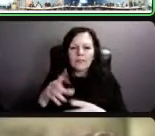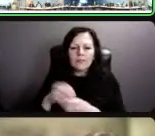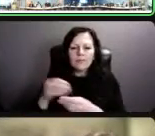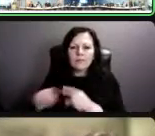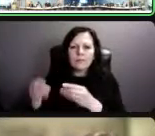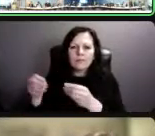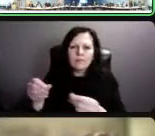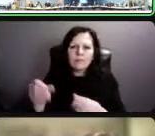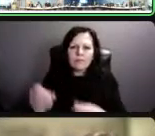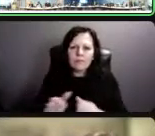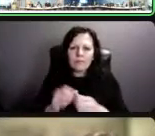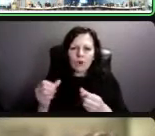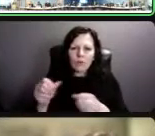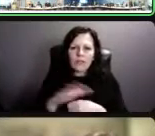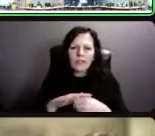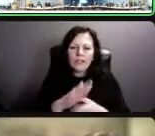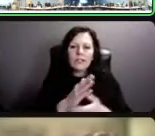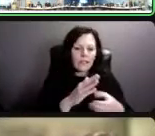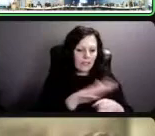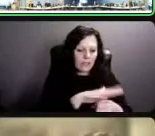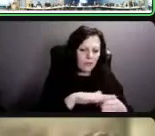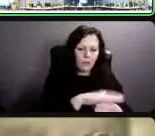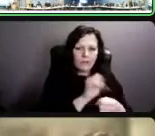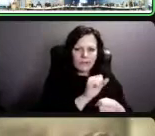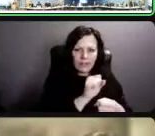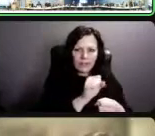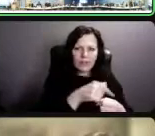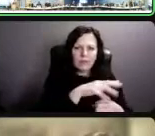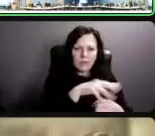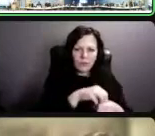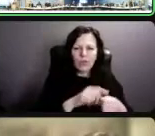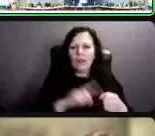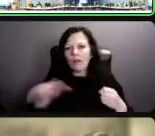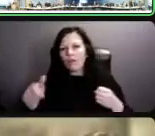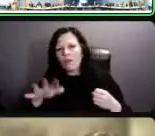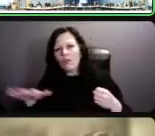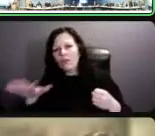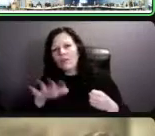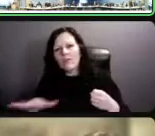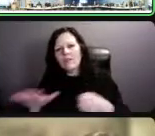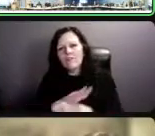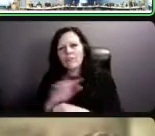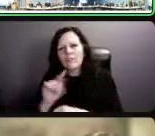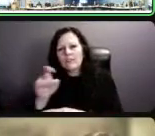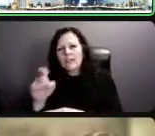AMERICA AN INSIDE LOOK IN